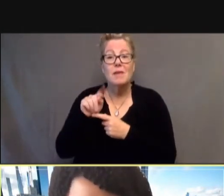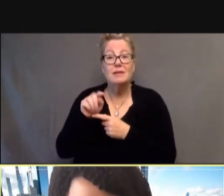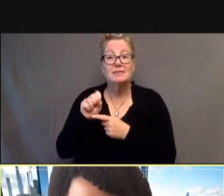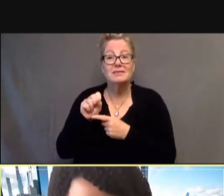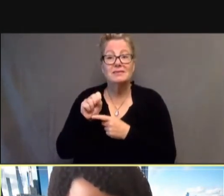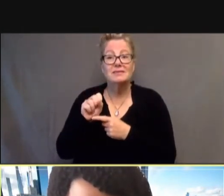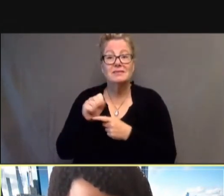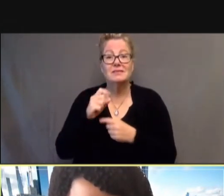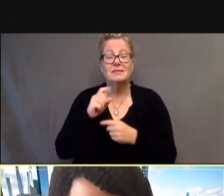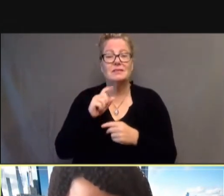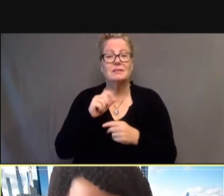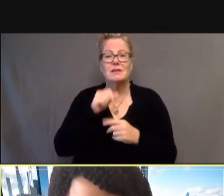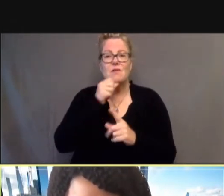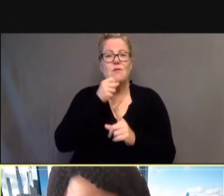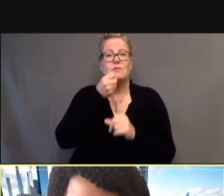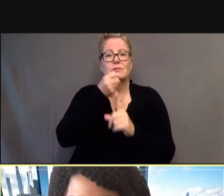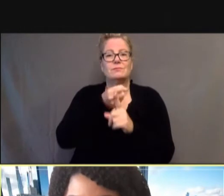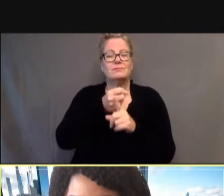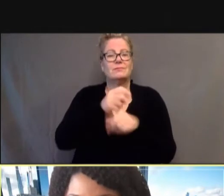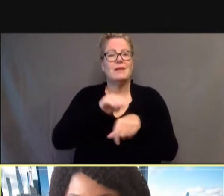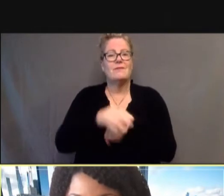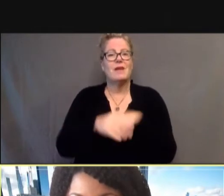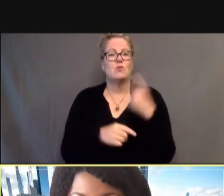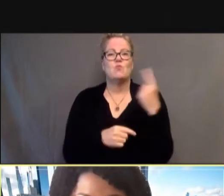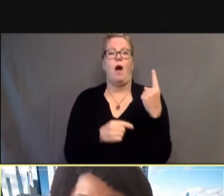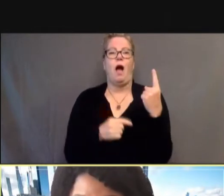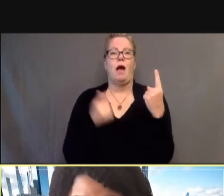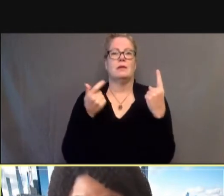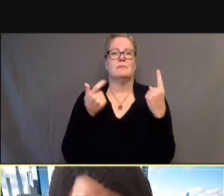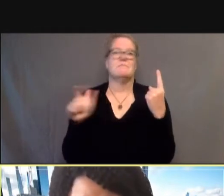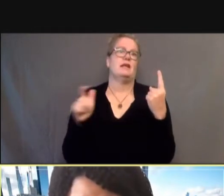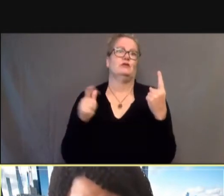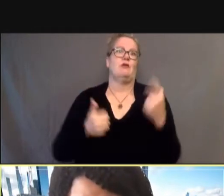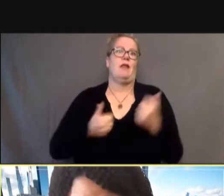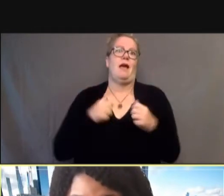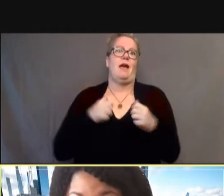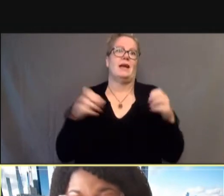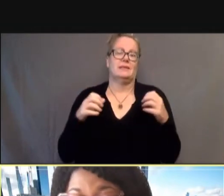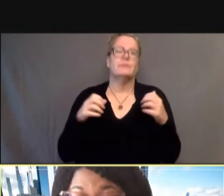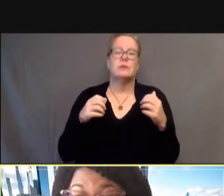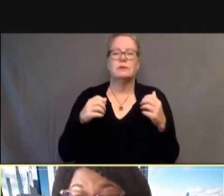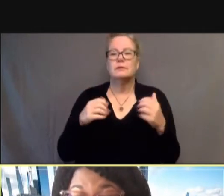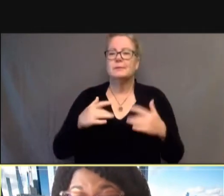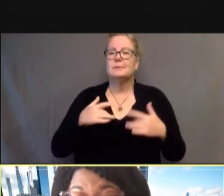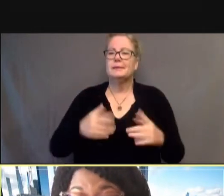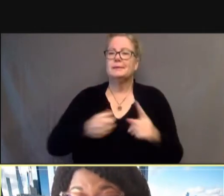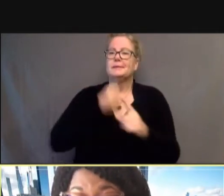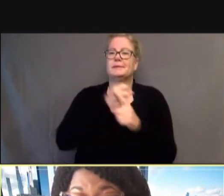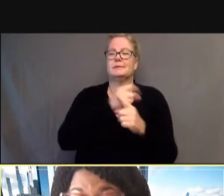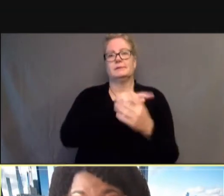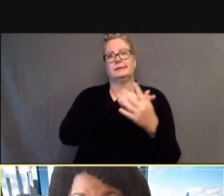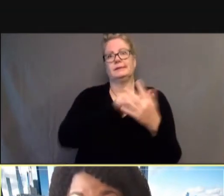life activity. So if you are an individual with a disability or you're a clinician, you're